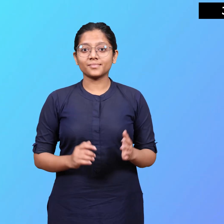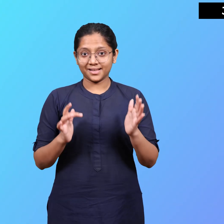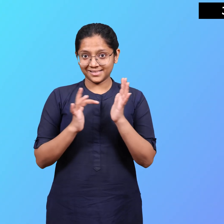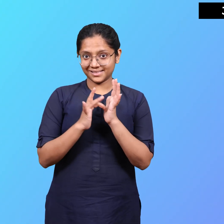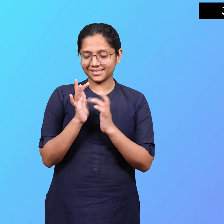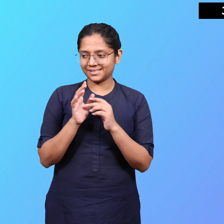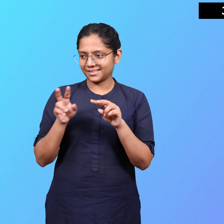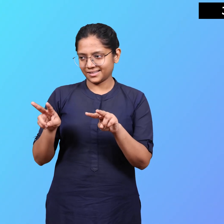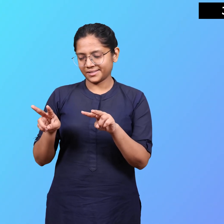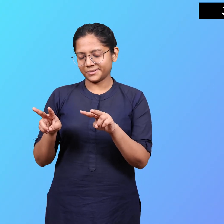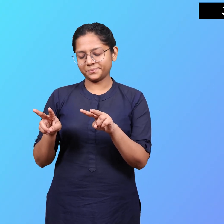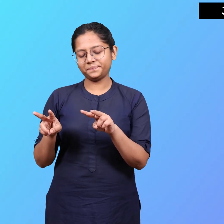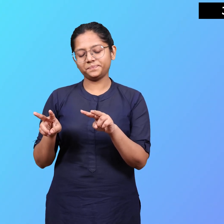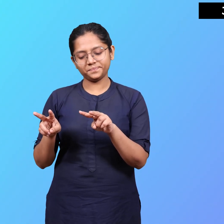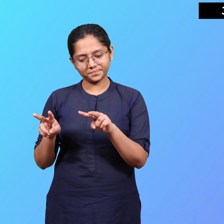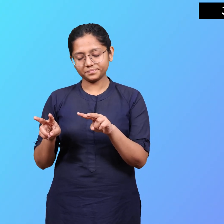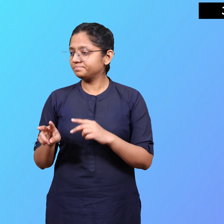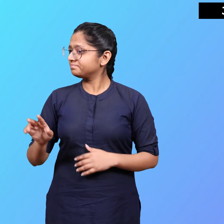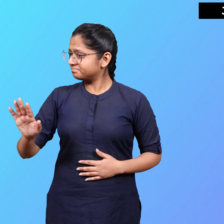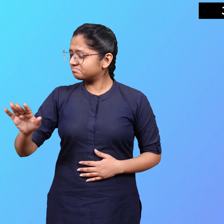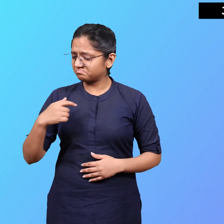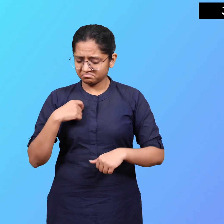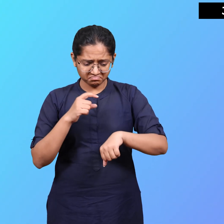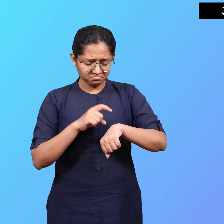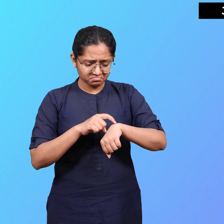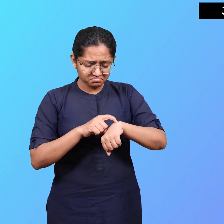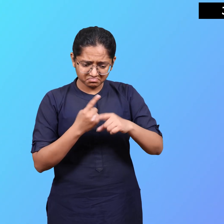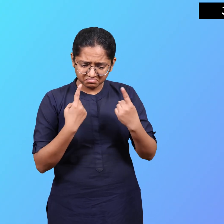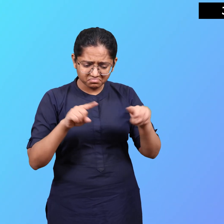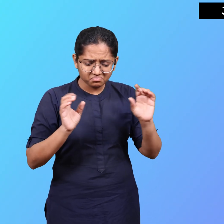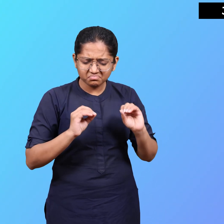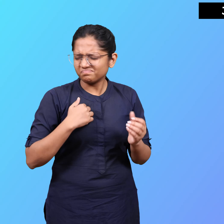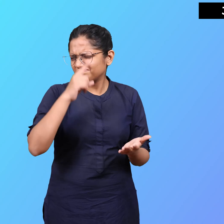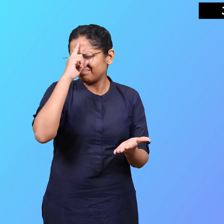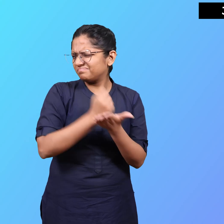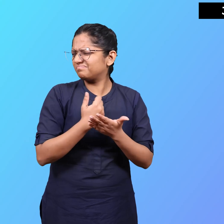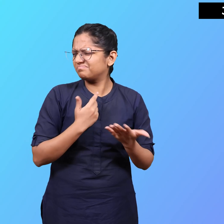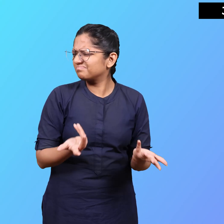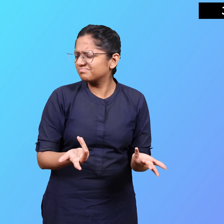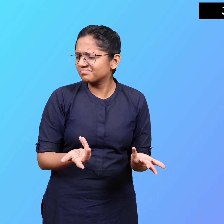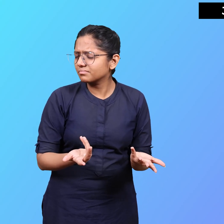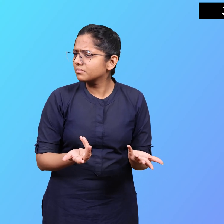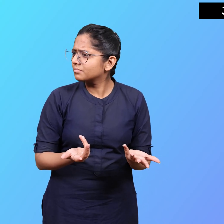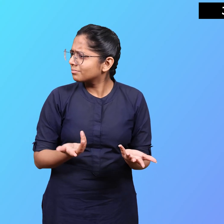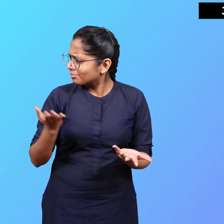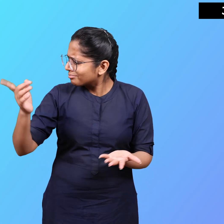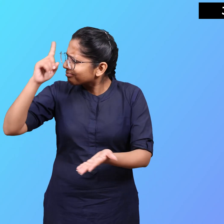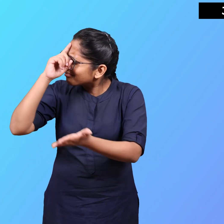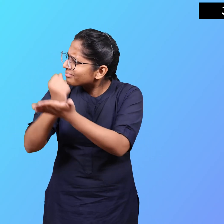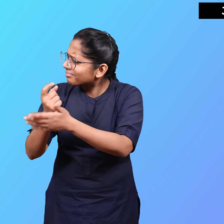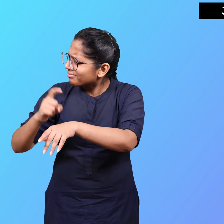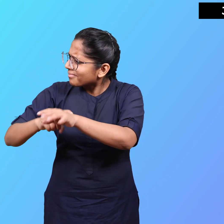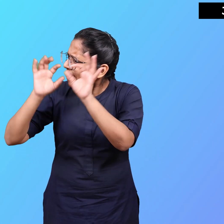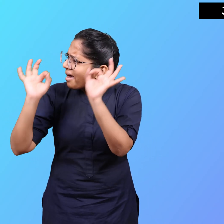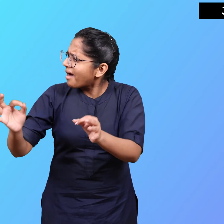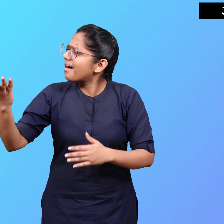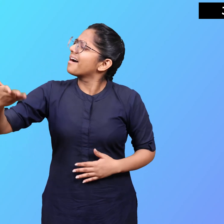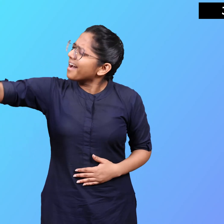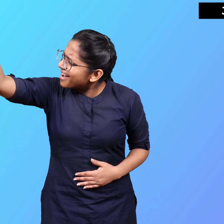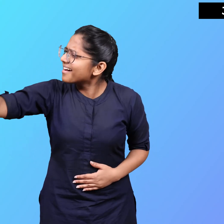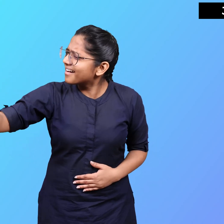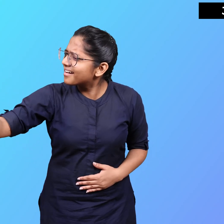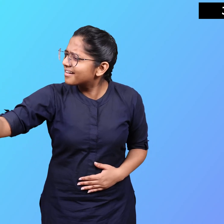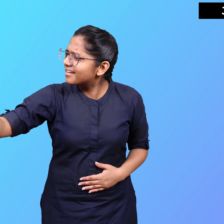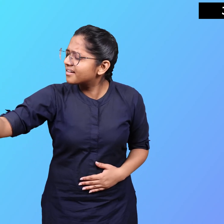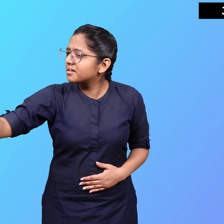Jesus said to them, “The right time for me has not yet come, but any time is right for you to go.